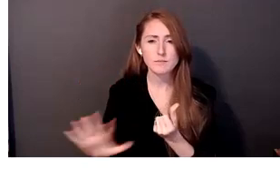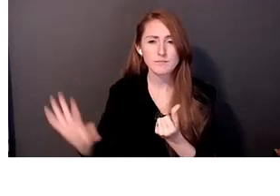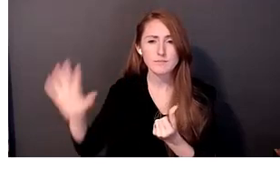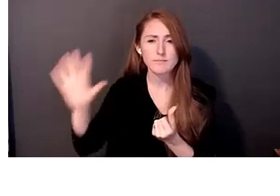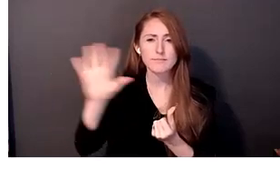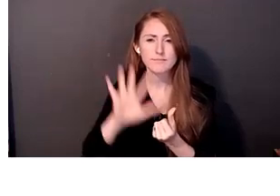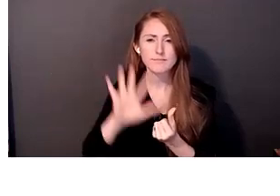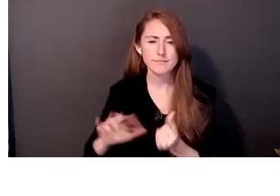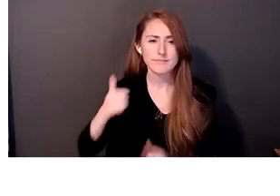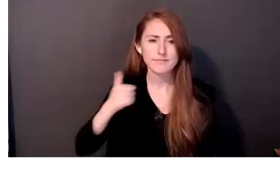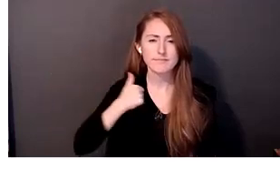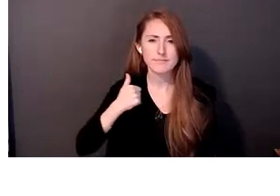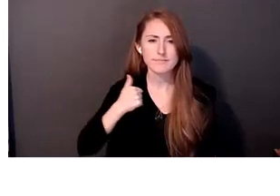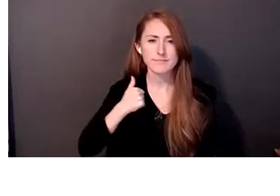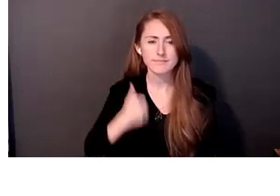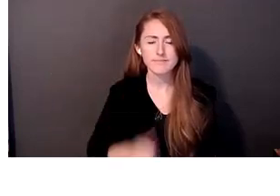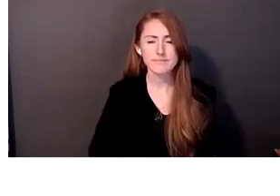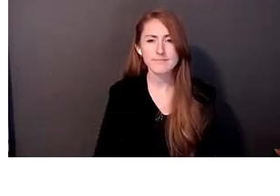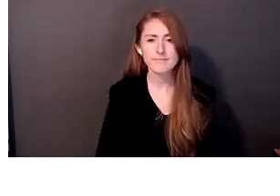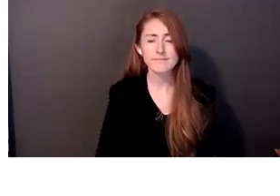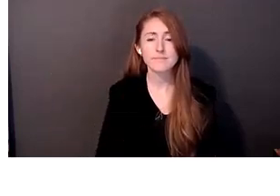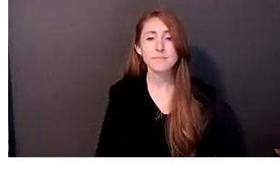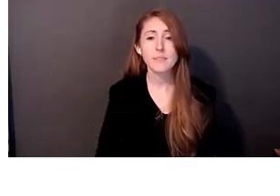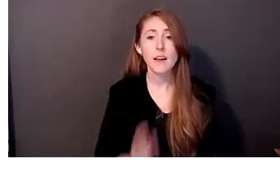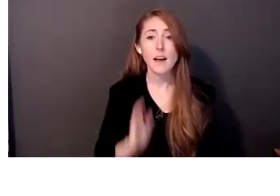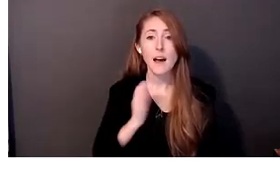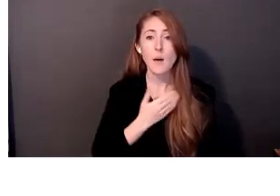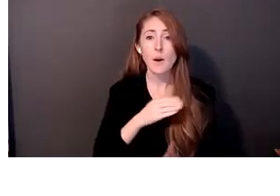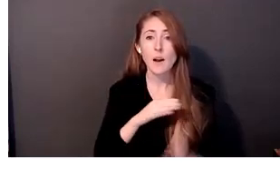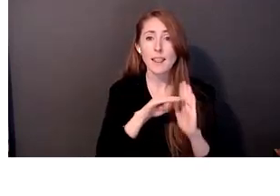So the lessons learned of this project,